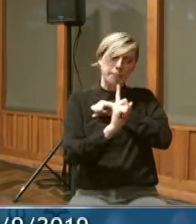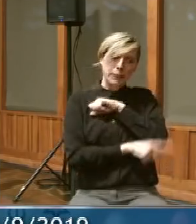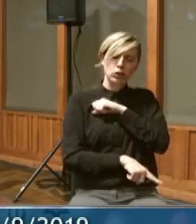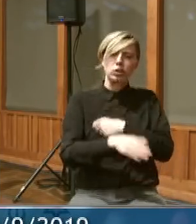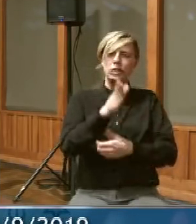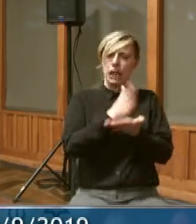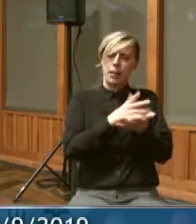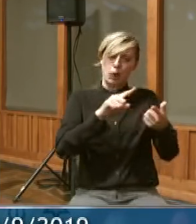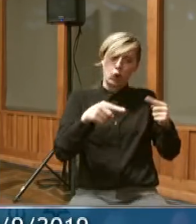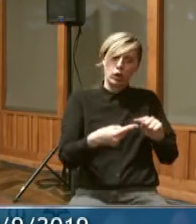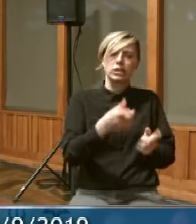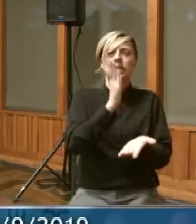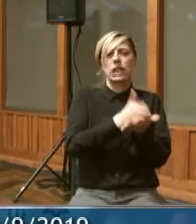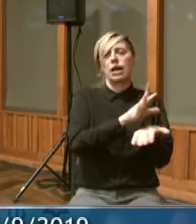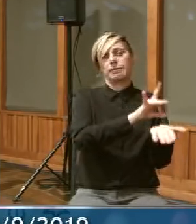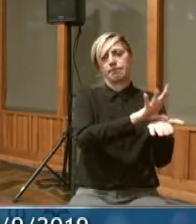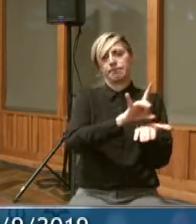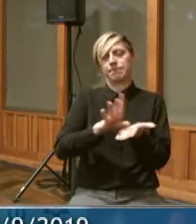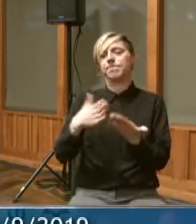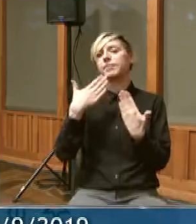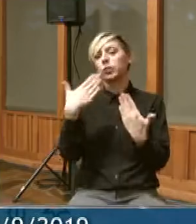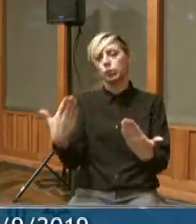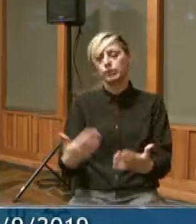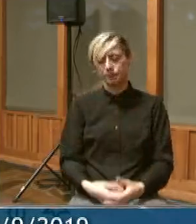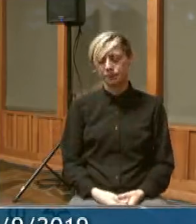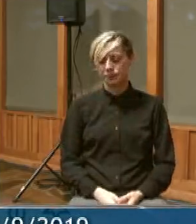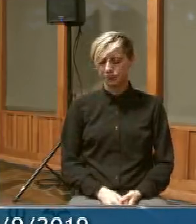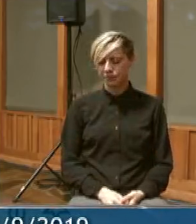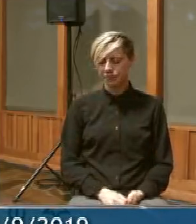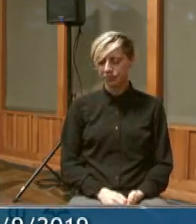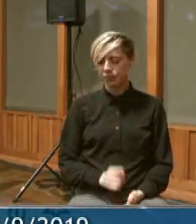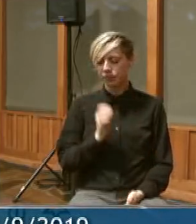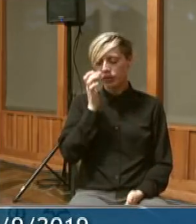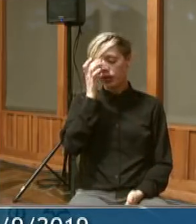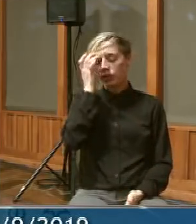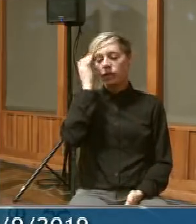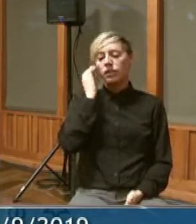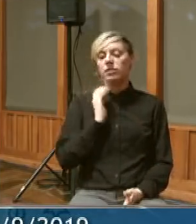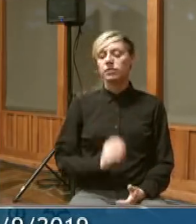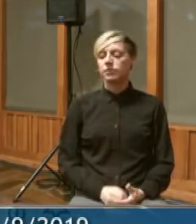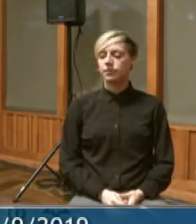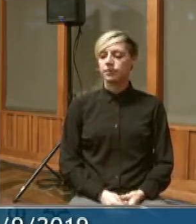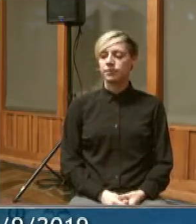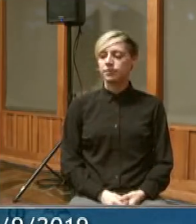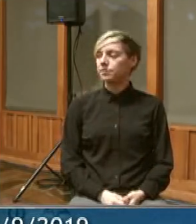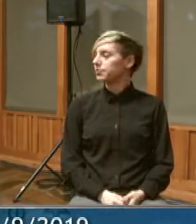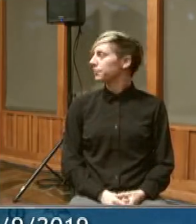US JOY INSTEAD OF THE THINGS THAT PUNISH AND HURT INCLUDING SWEEPS. THANK YOU FOR MENTIONING THAT,